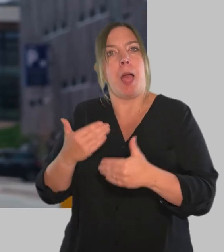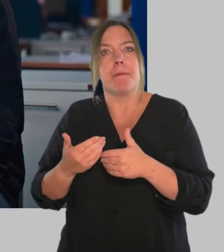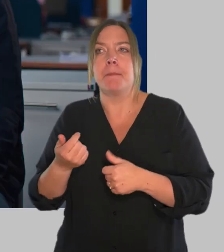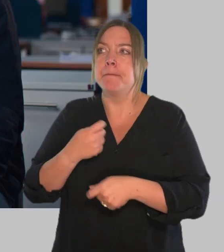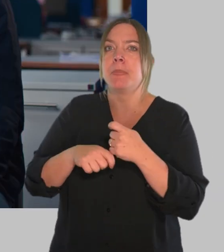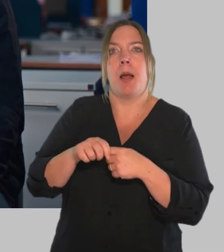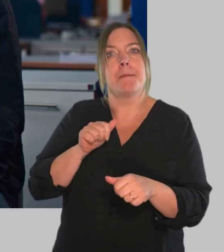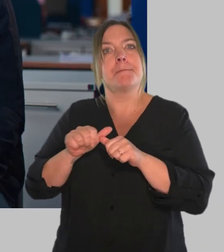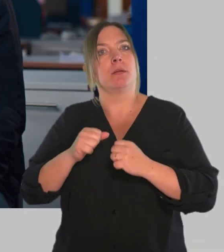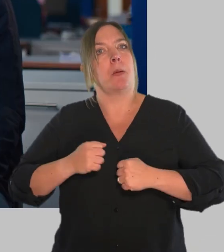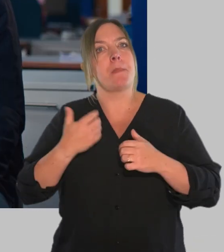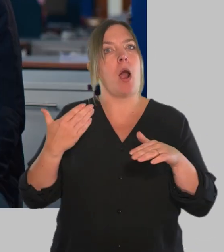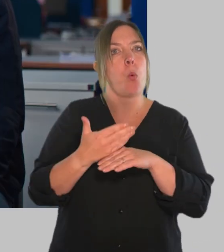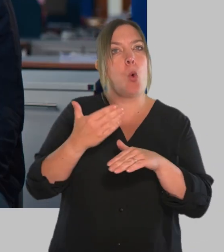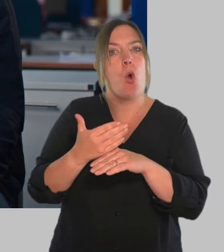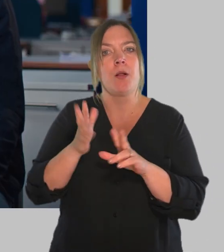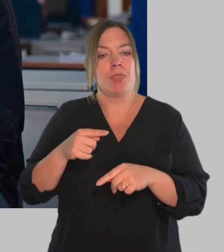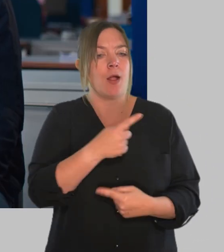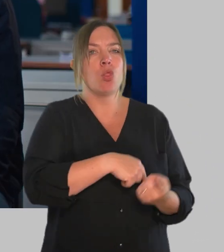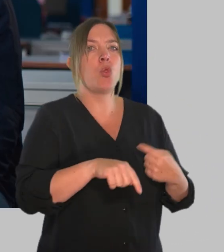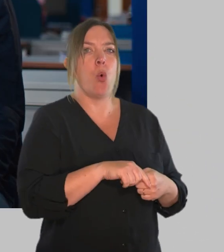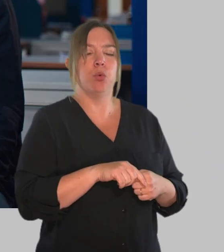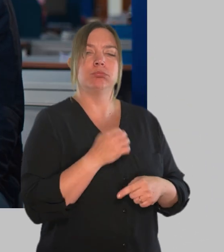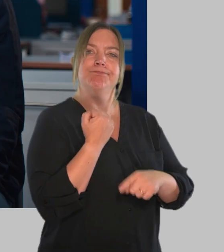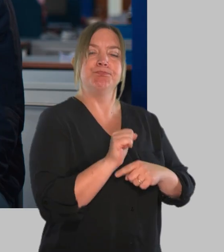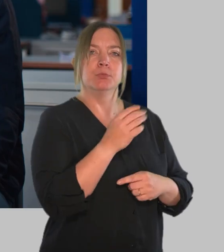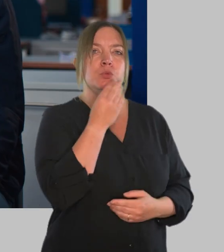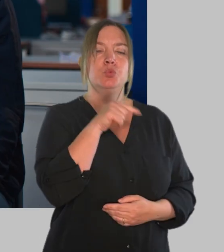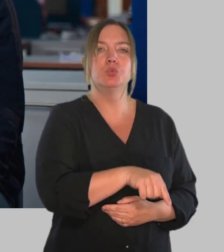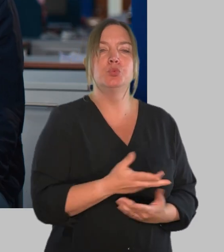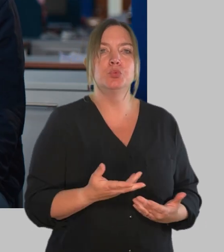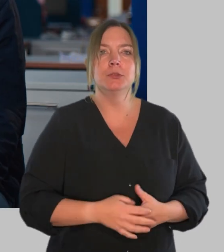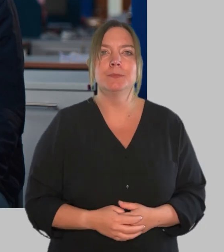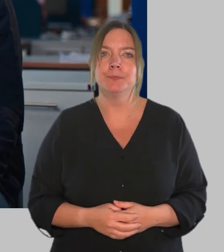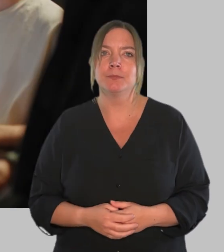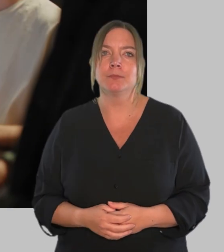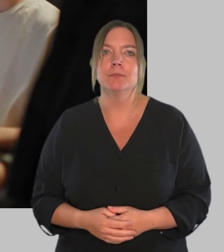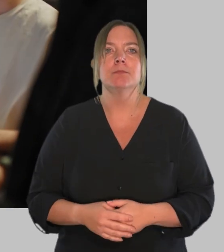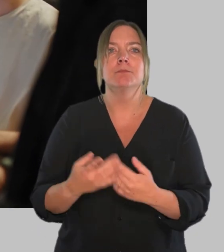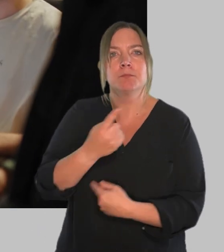so it's not that I think it's going to replace the interaction with a doctor or a nurse or another health professional.